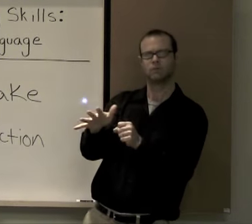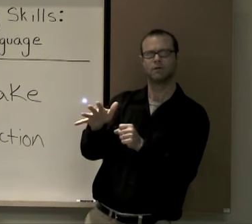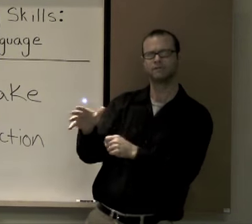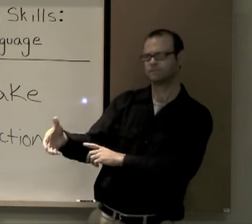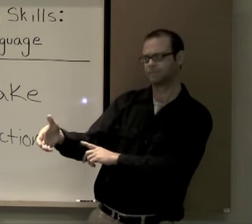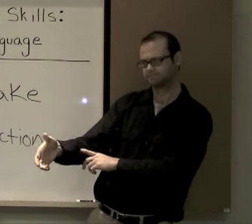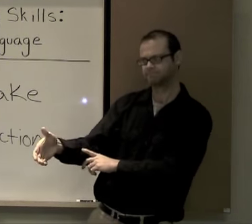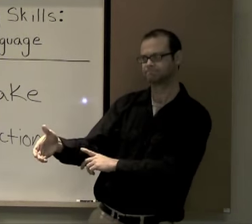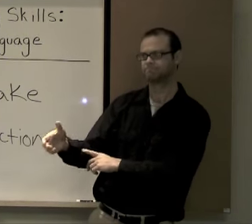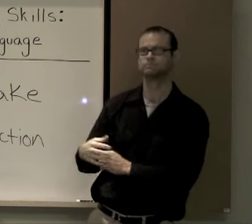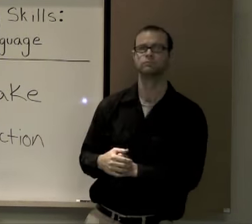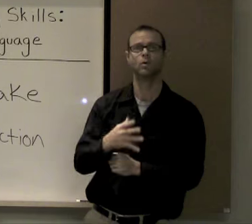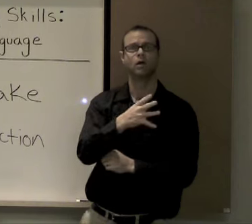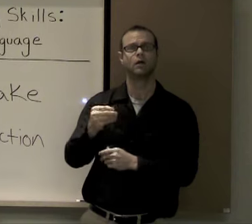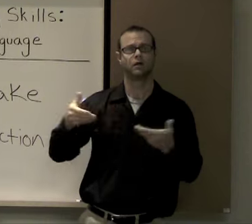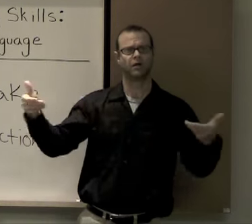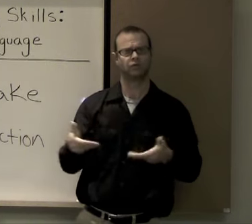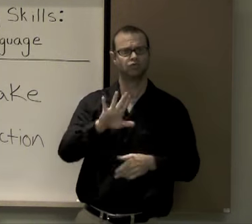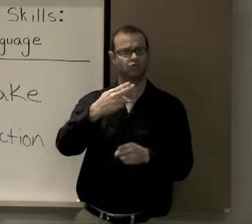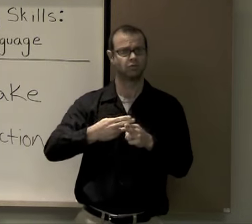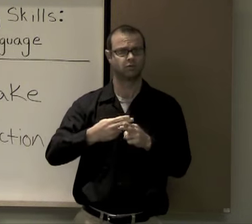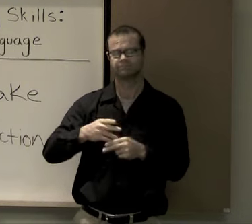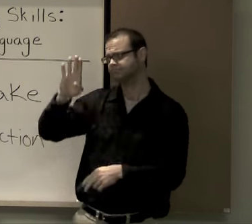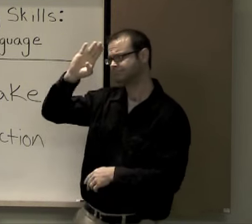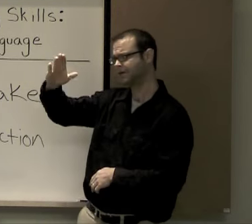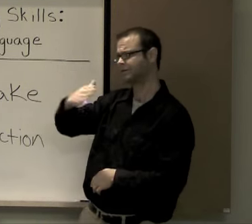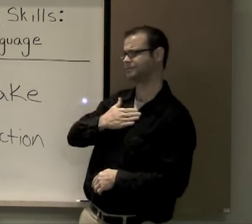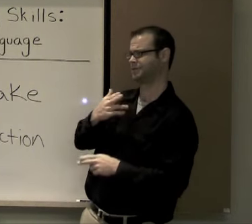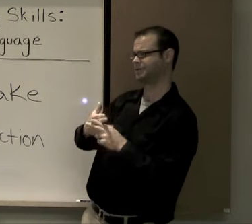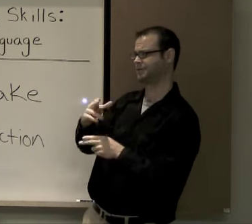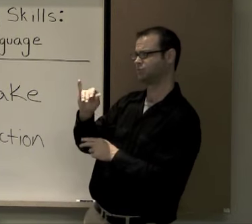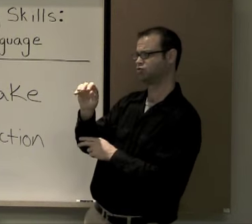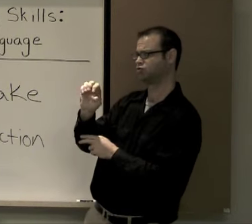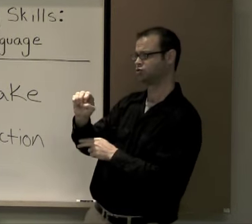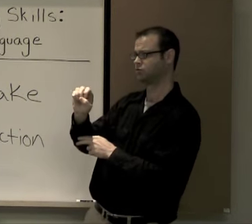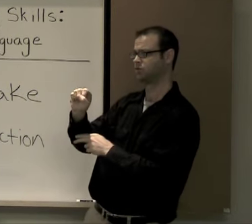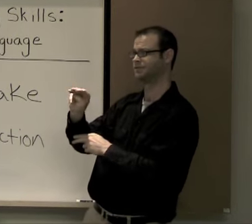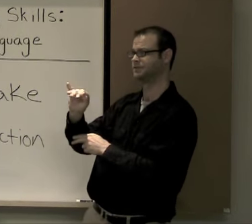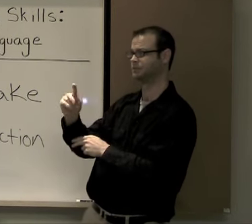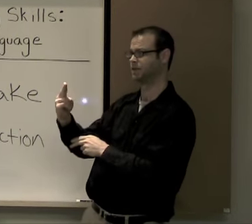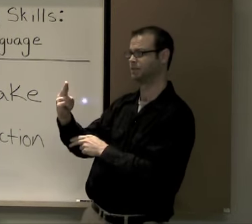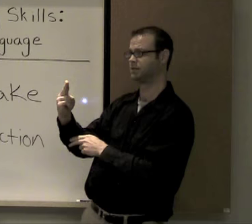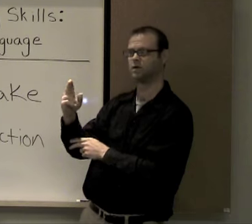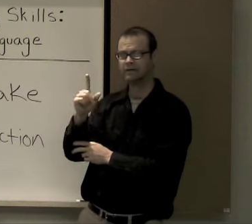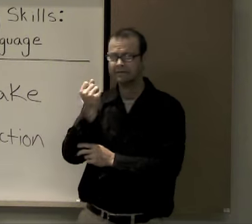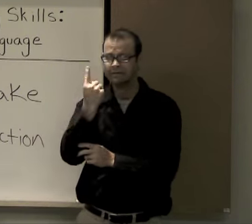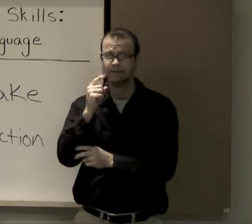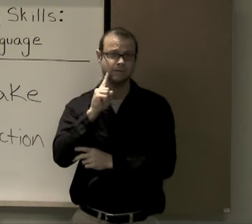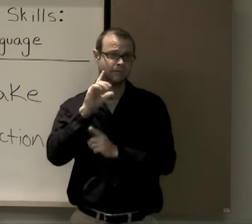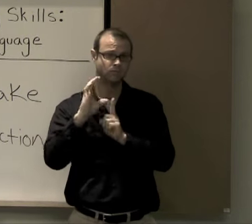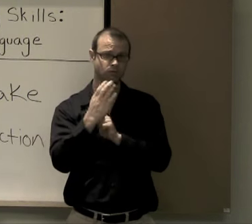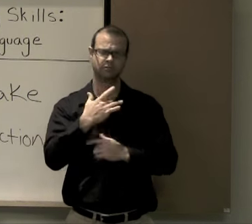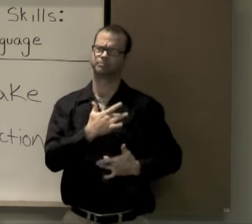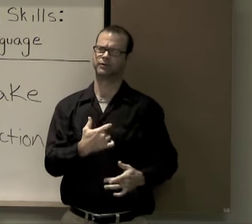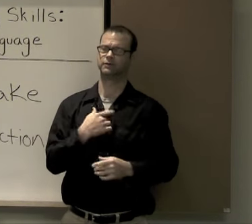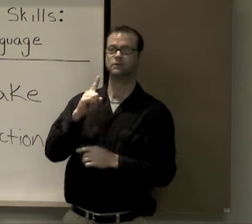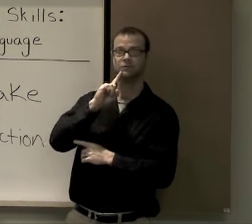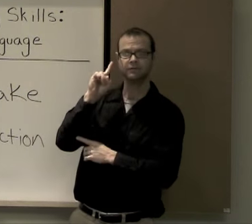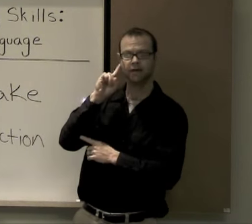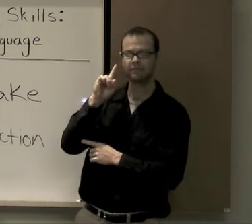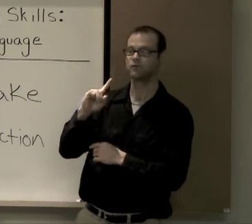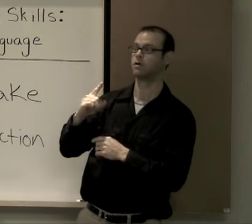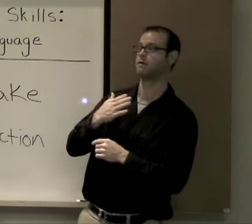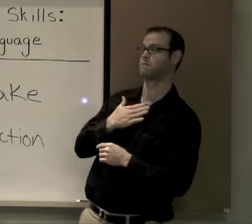your name fully. Once the introduction is completed follow the interviewer into his